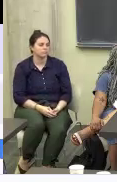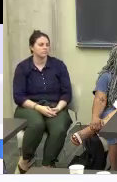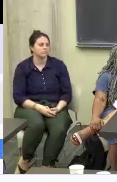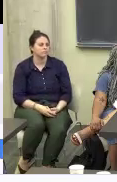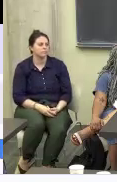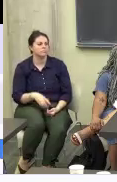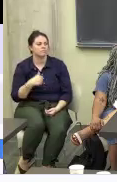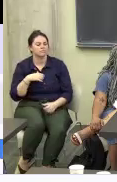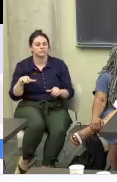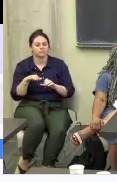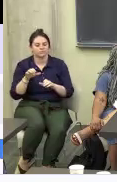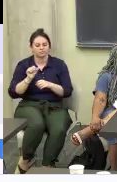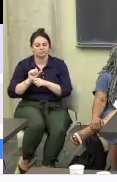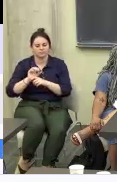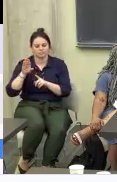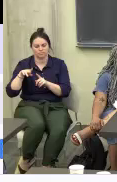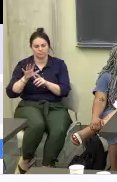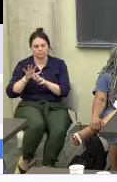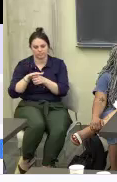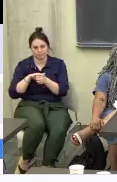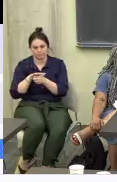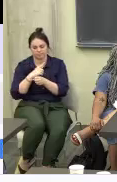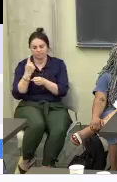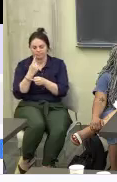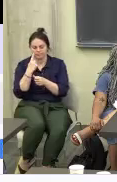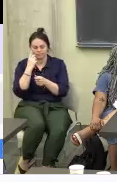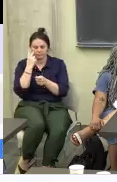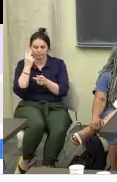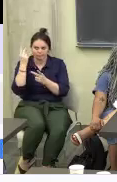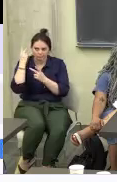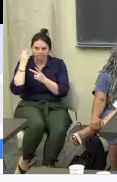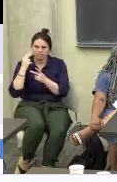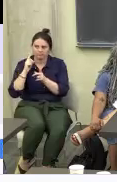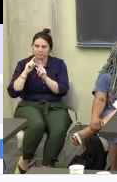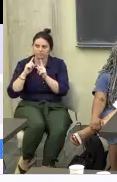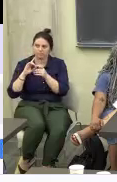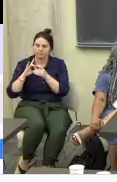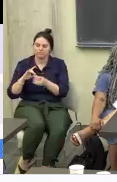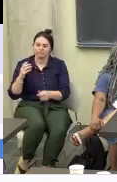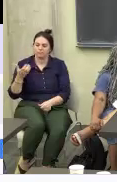doing work in banking I always remember this conversation I had about mobile devices.